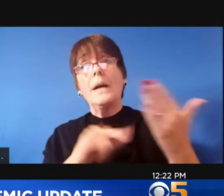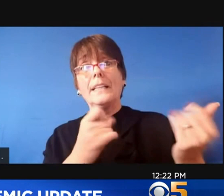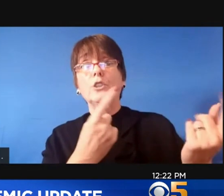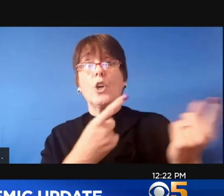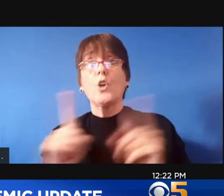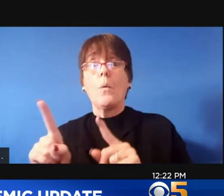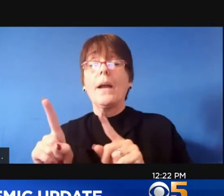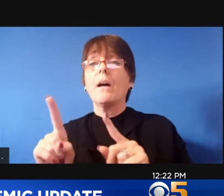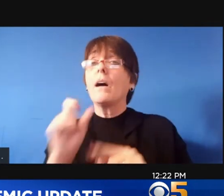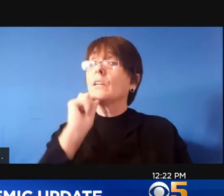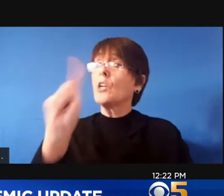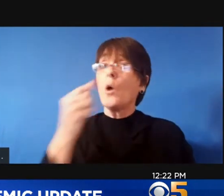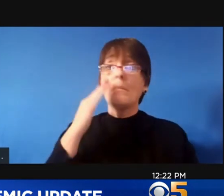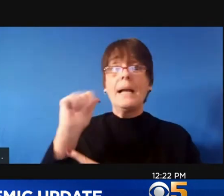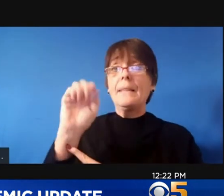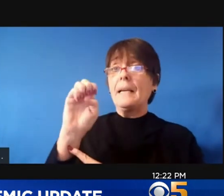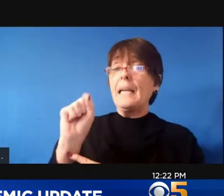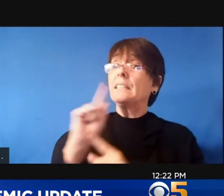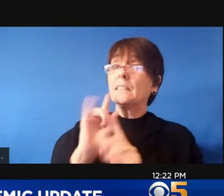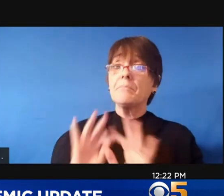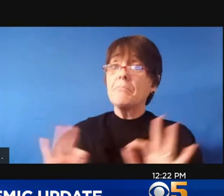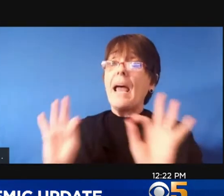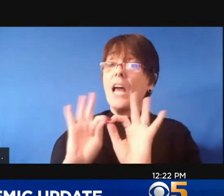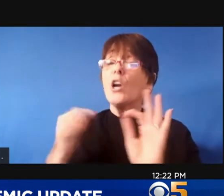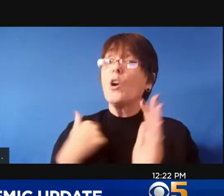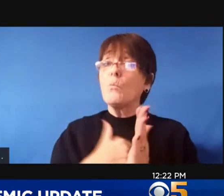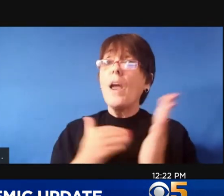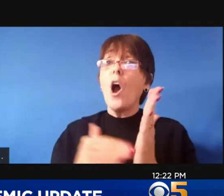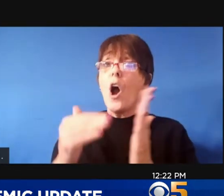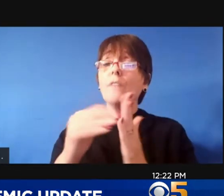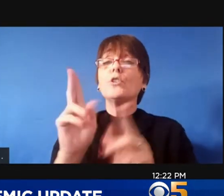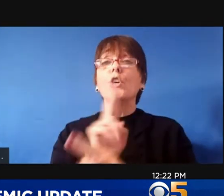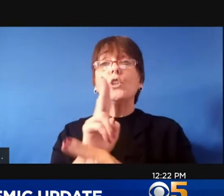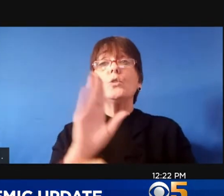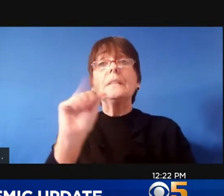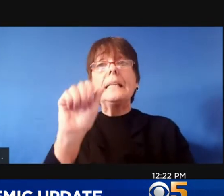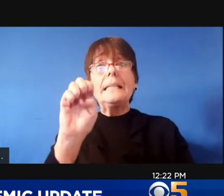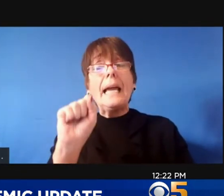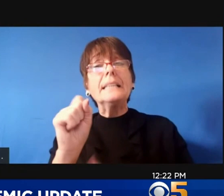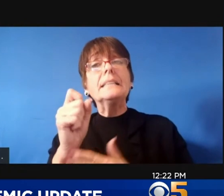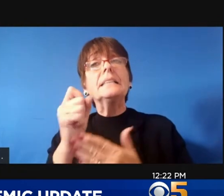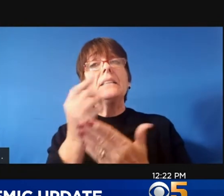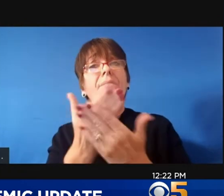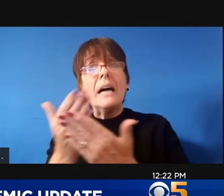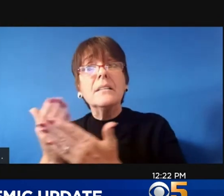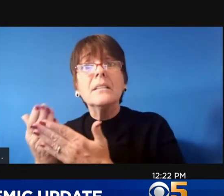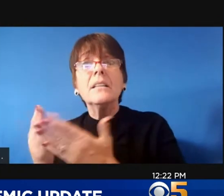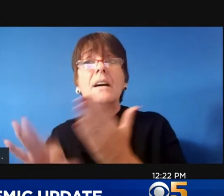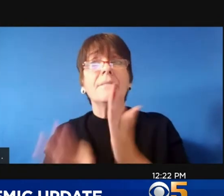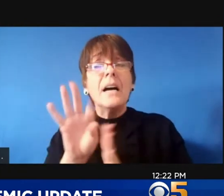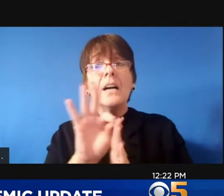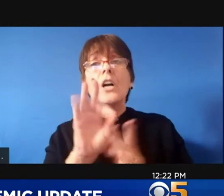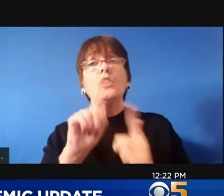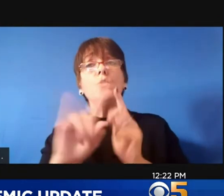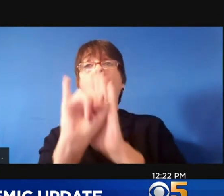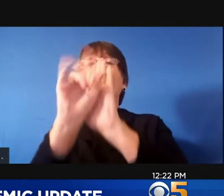INDICATION THAT WE ARE CONCERNED AND THAT WE HAVE TO KEEP A CLOSE WATCH ON WHAT IS HAPPENING.